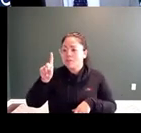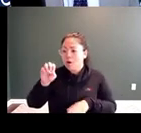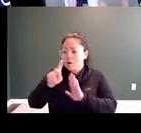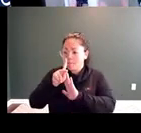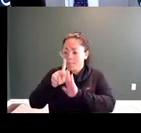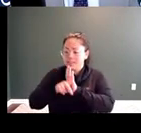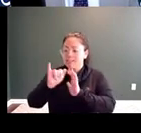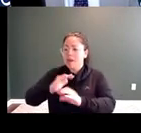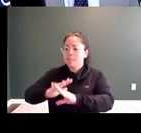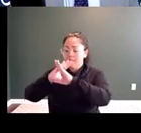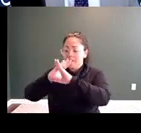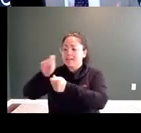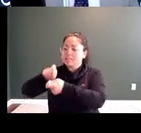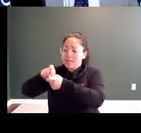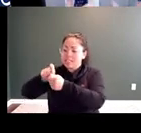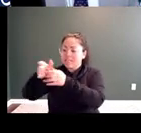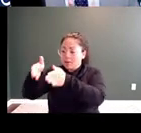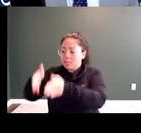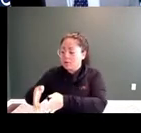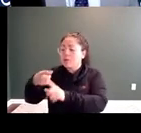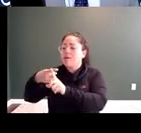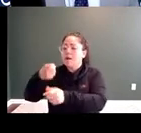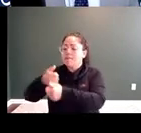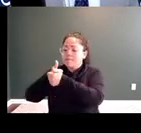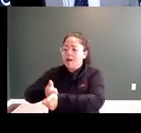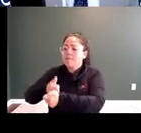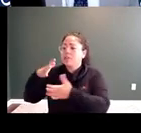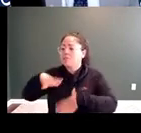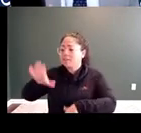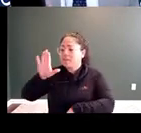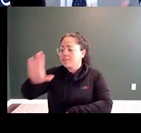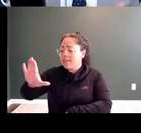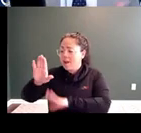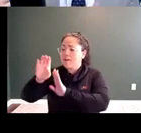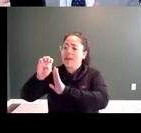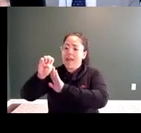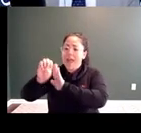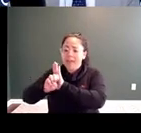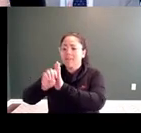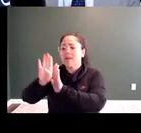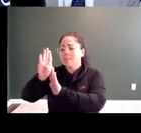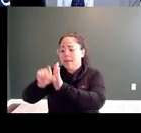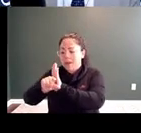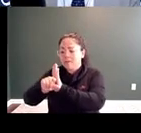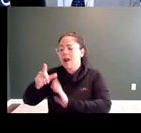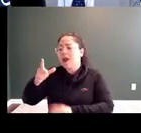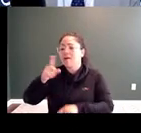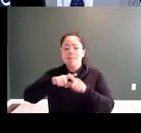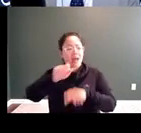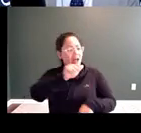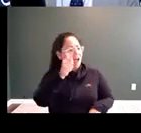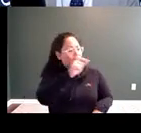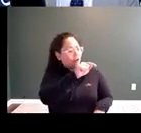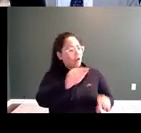from dressing in maybe their traditional ethnic way, but no one else has any kind of restrictions.